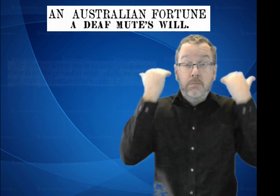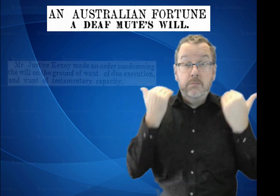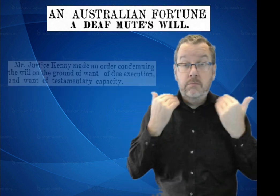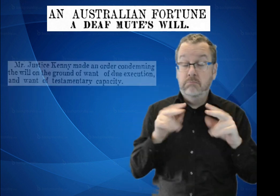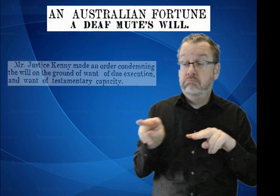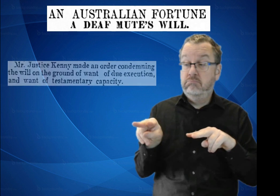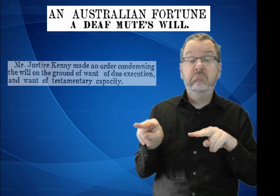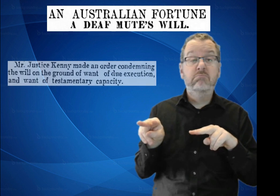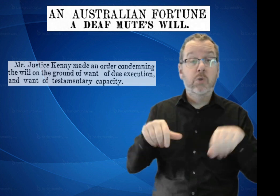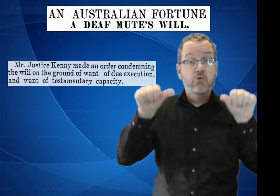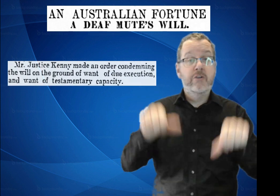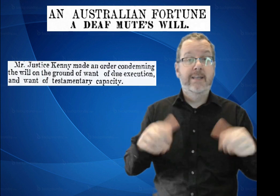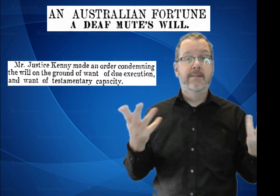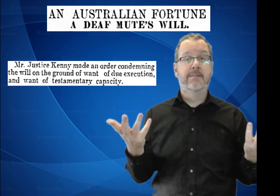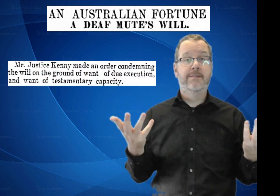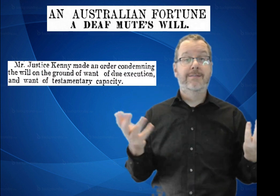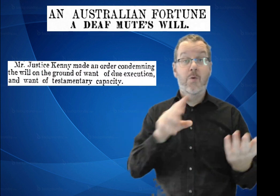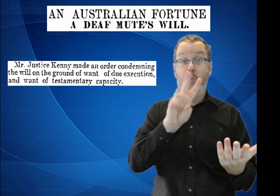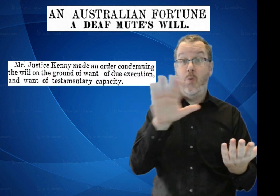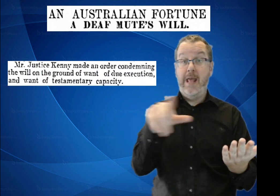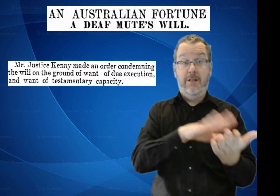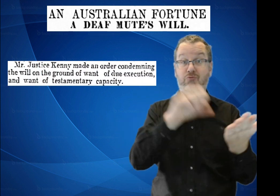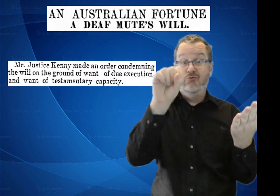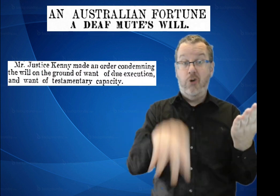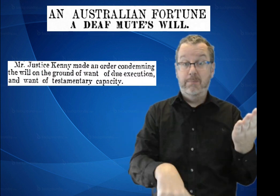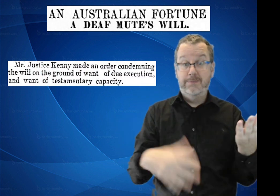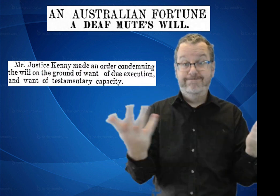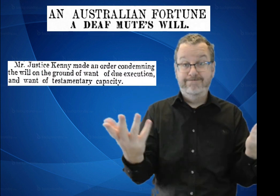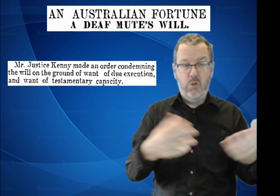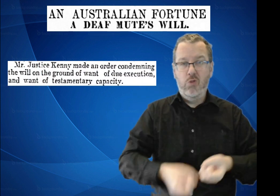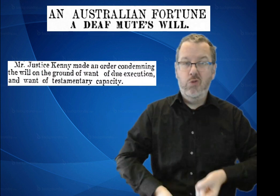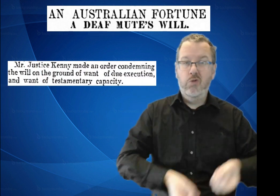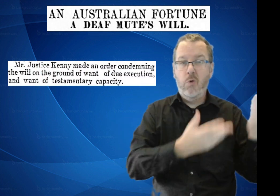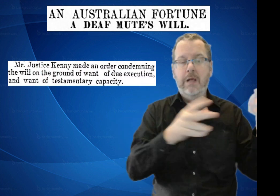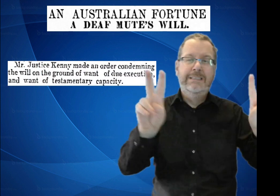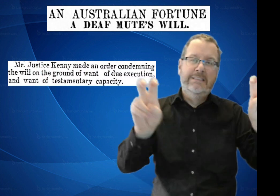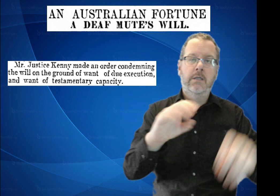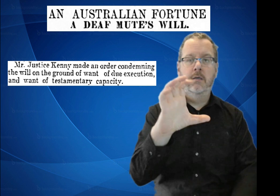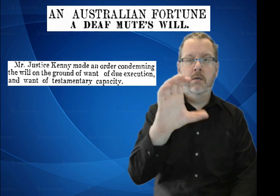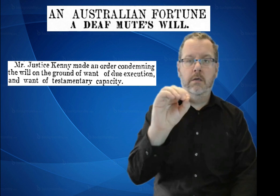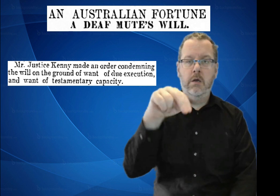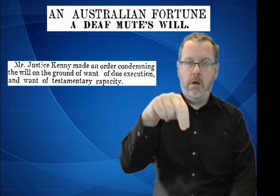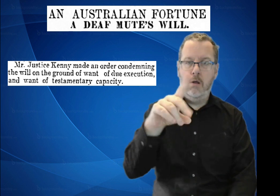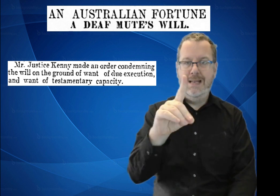This was a successful strategy; the will was thrown out (or 'condemned')